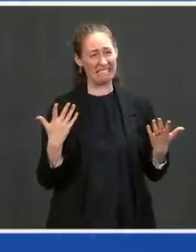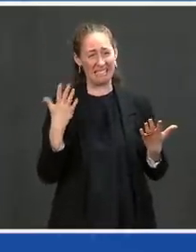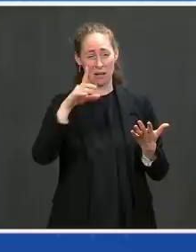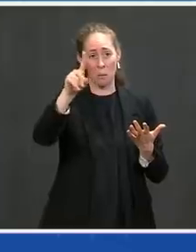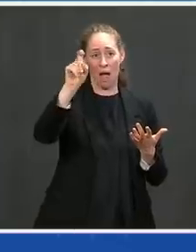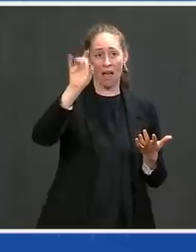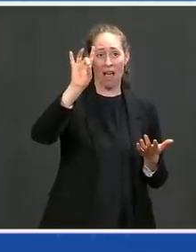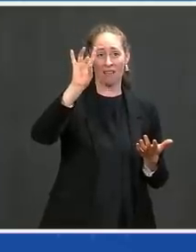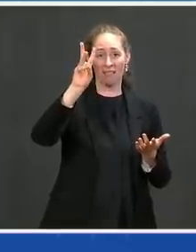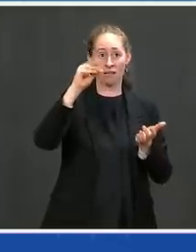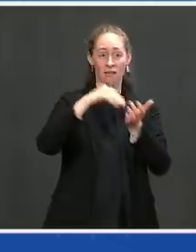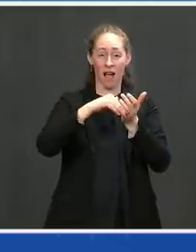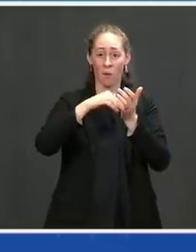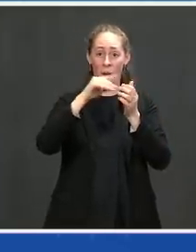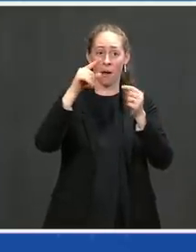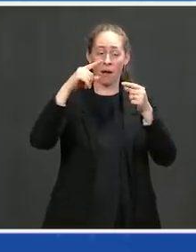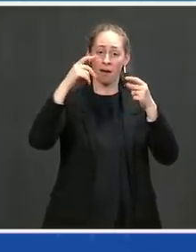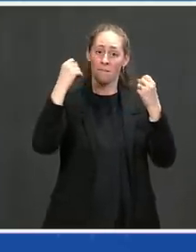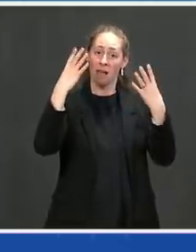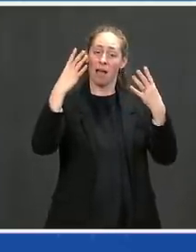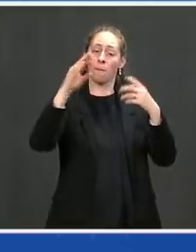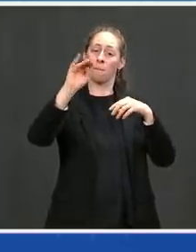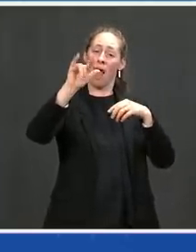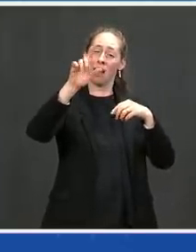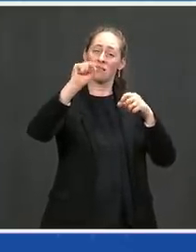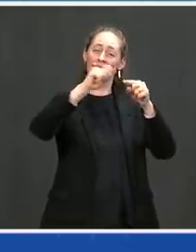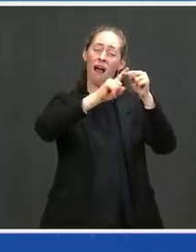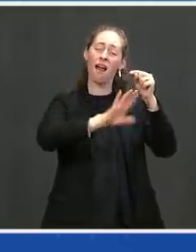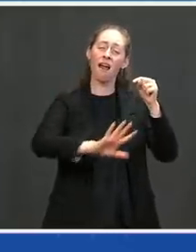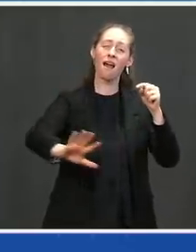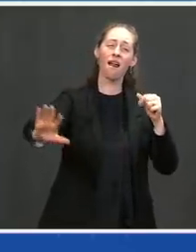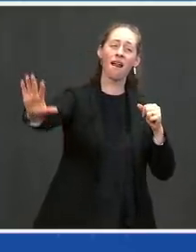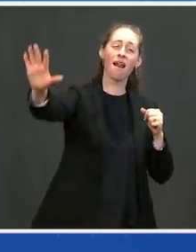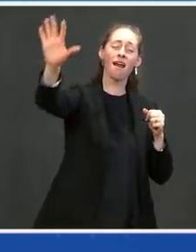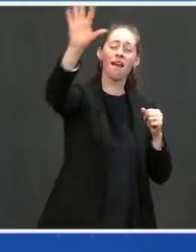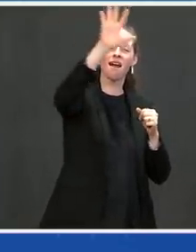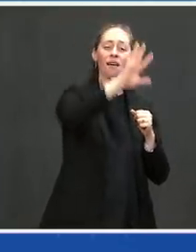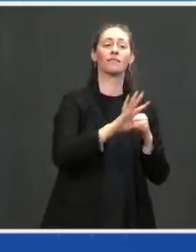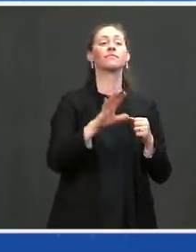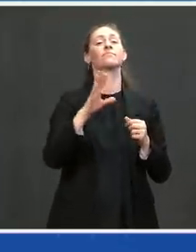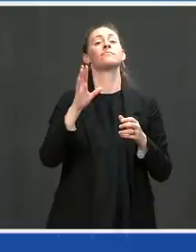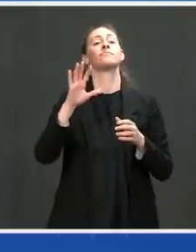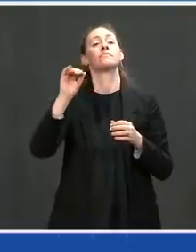Aviation: 20 percent of all flights -- 20 percent of all flights weren't on time,